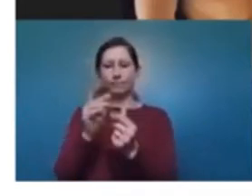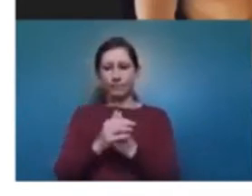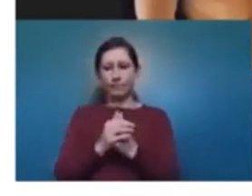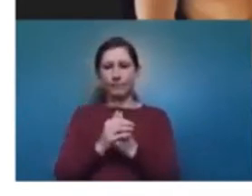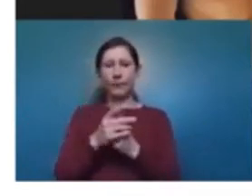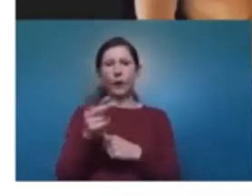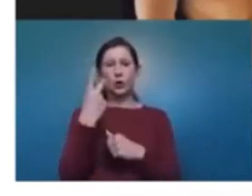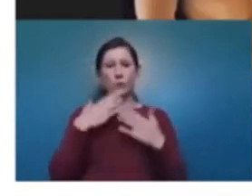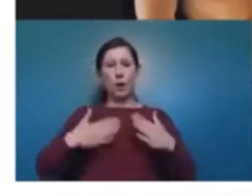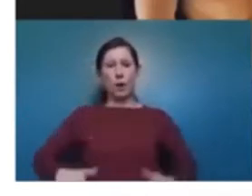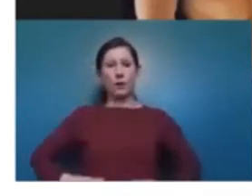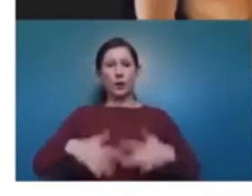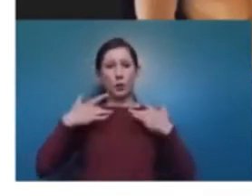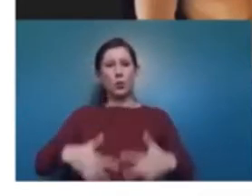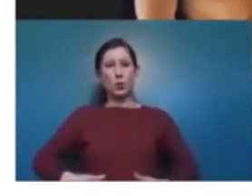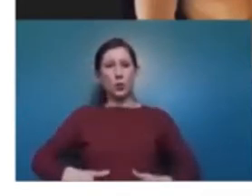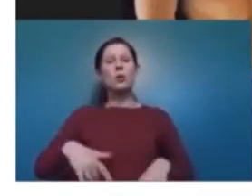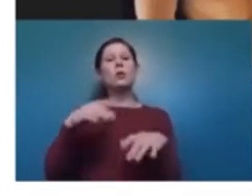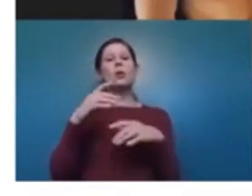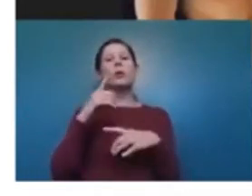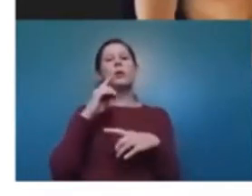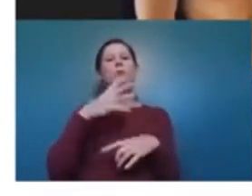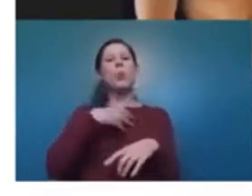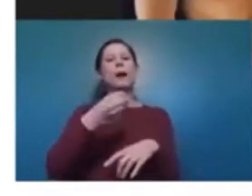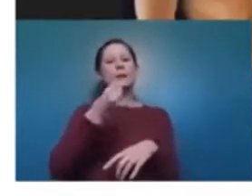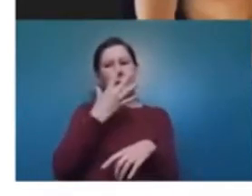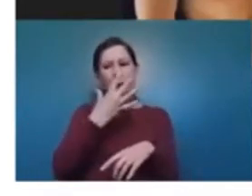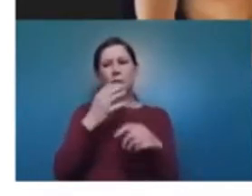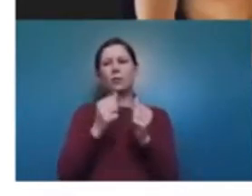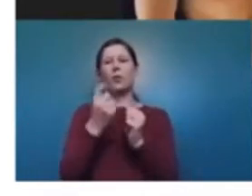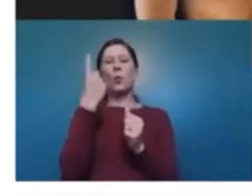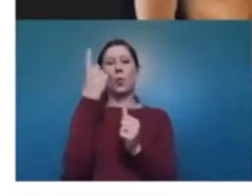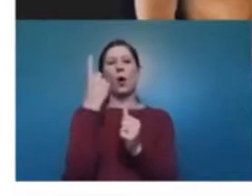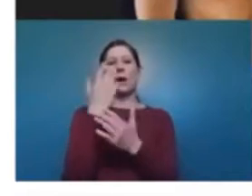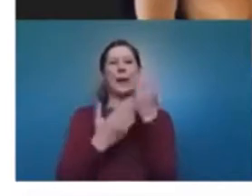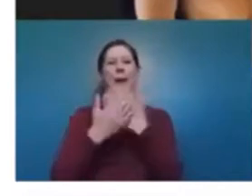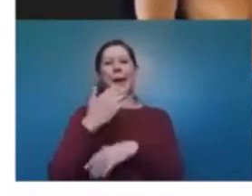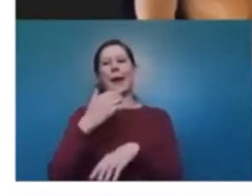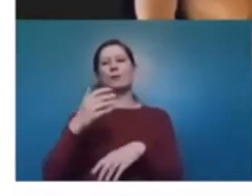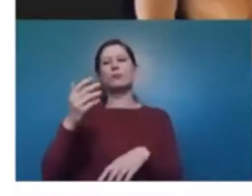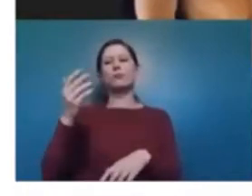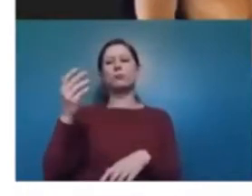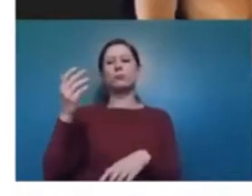two bodies are new pale with one red hand of man lounging back reaching up towards his throat.